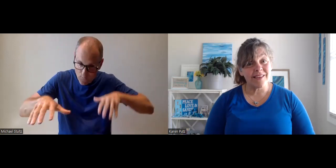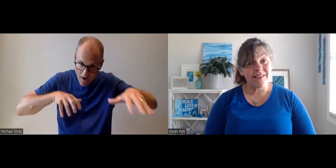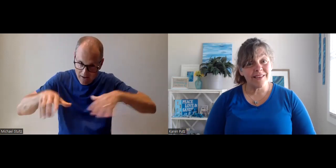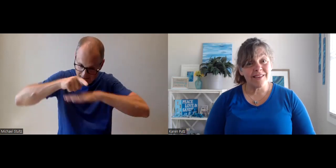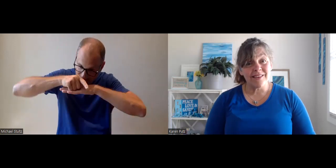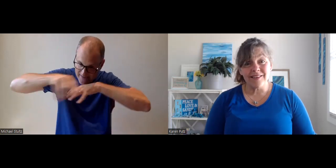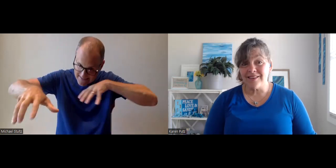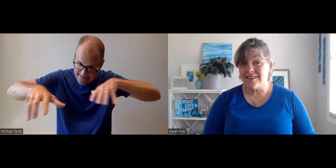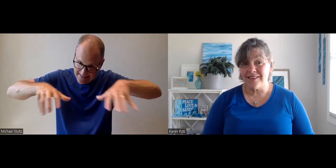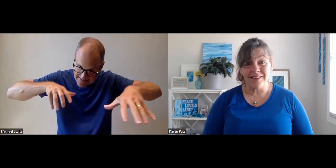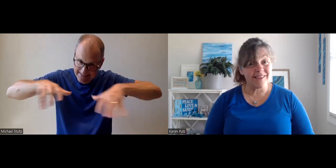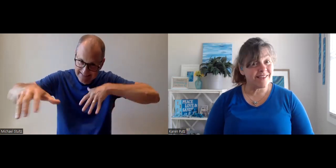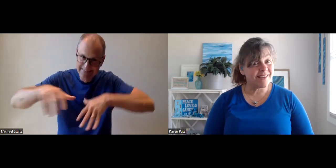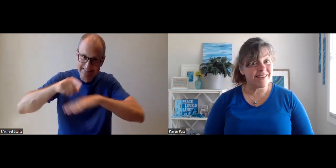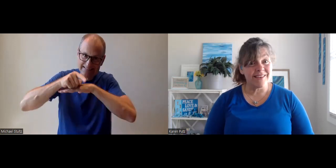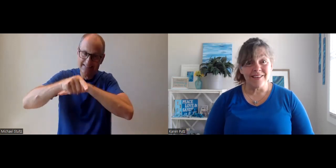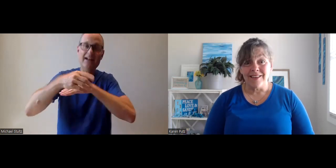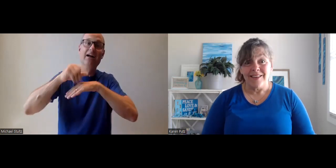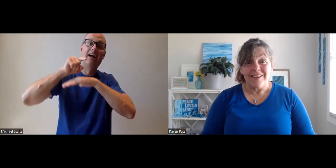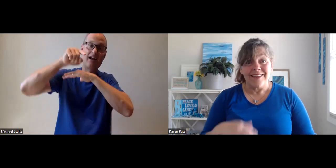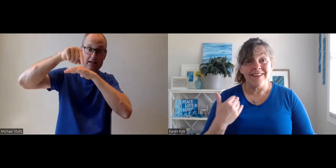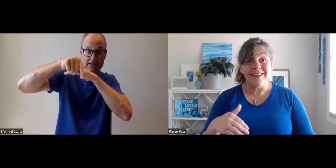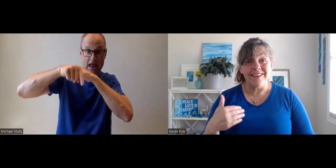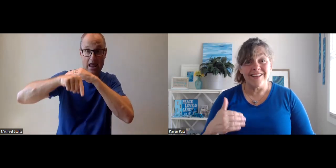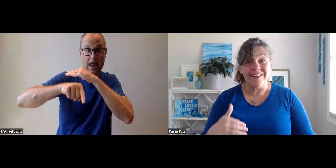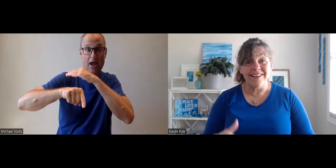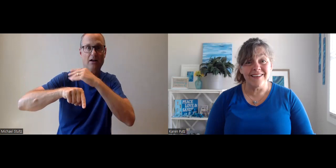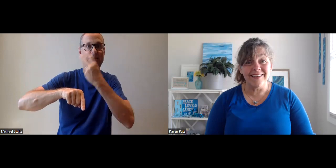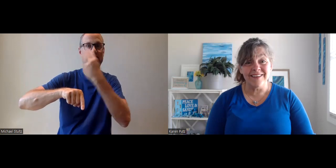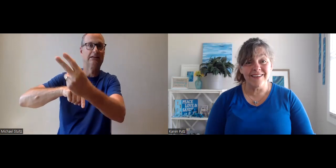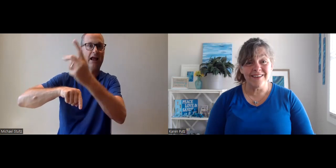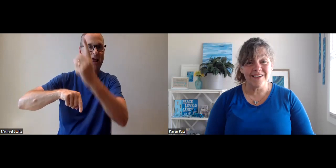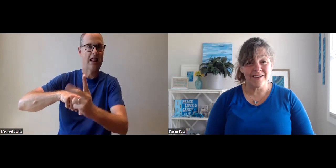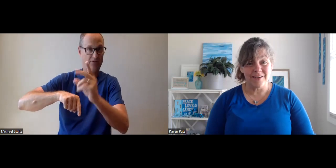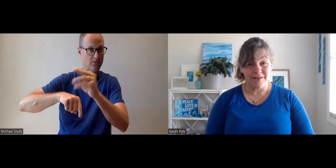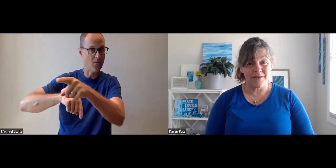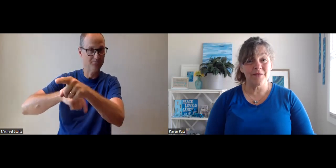and we went up to the top of the clown, Mount clown, west cloud, west bus, cloud bus.